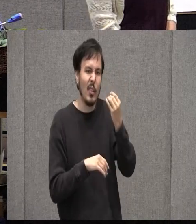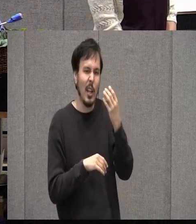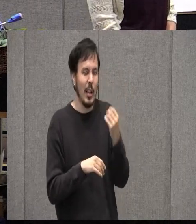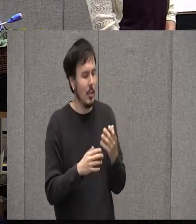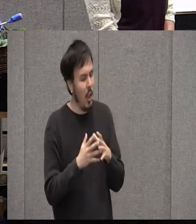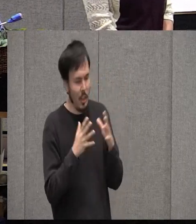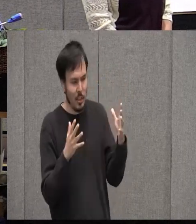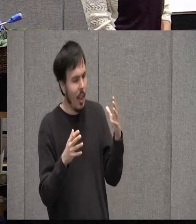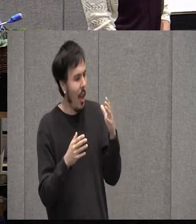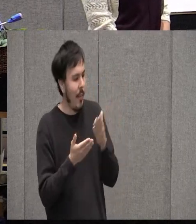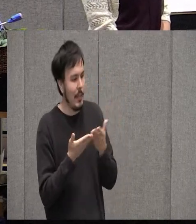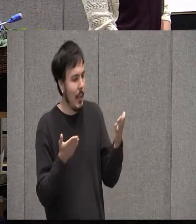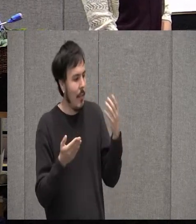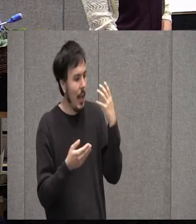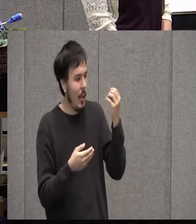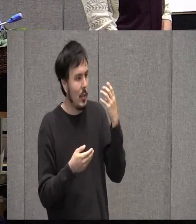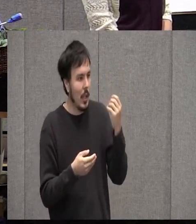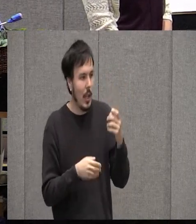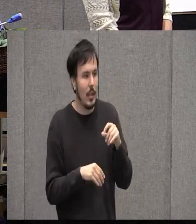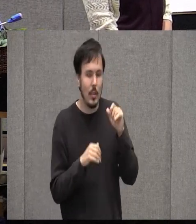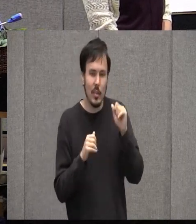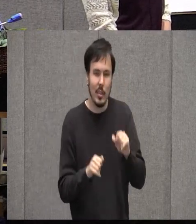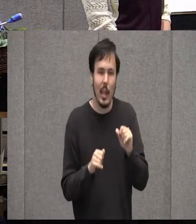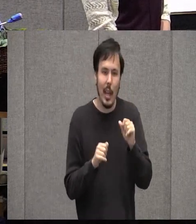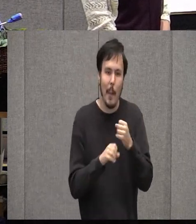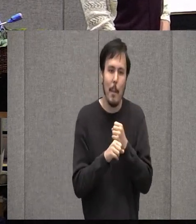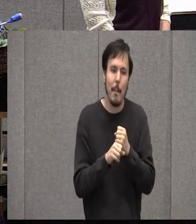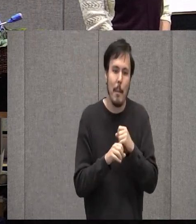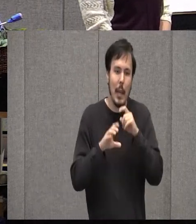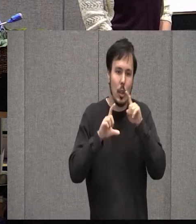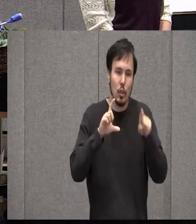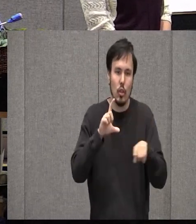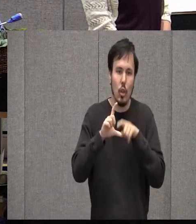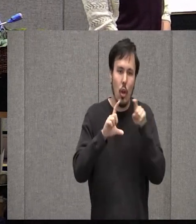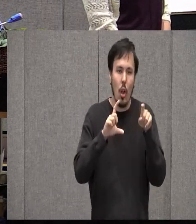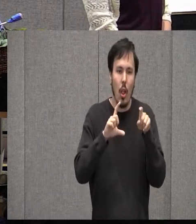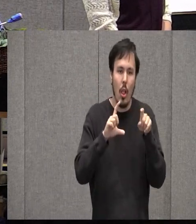Or, and I cut a circle with my, I wanna see if this works,